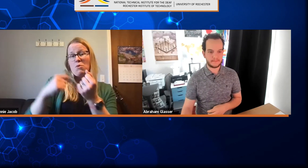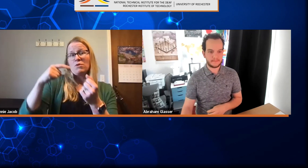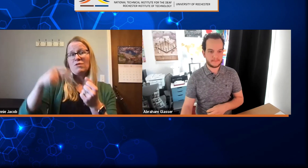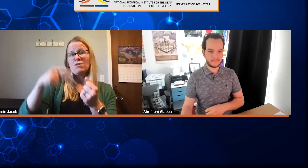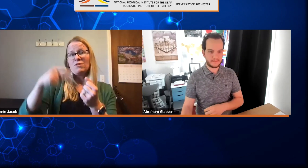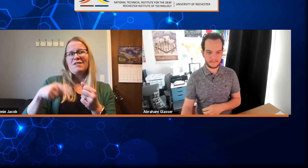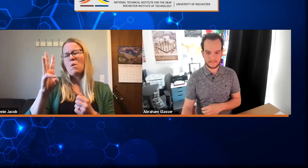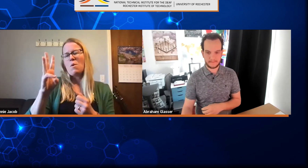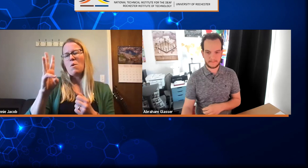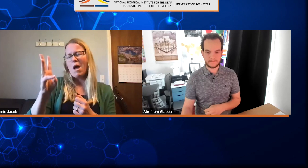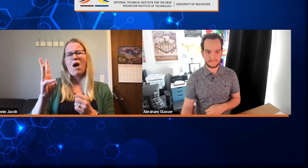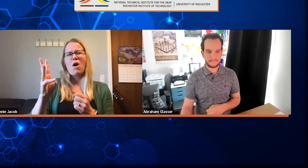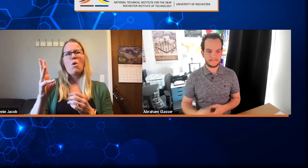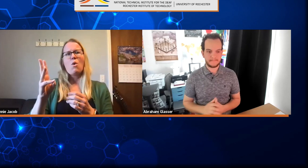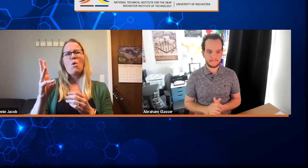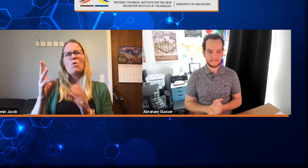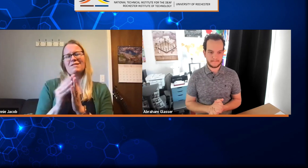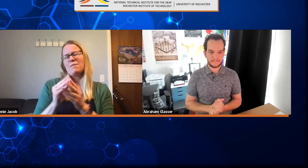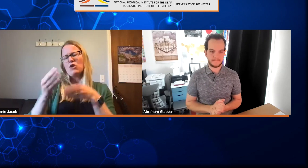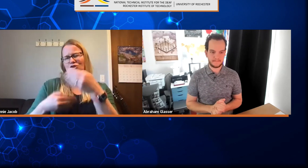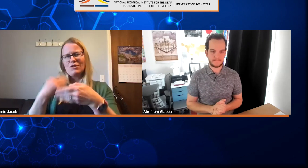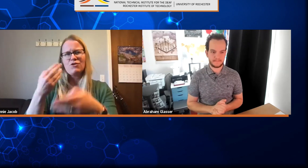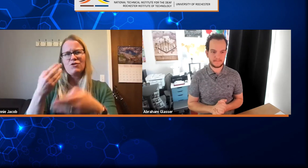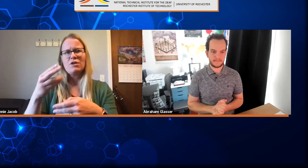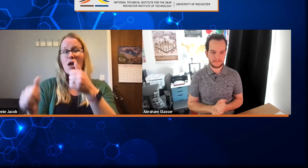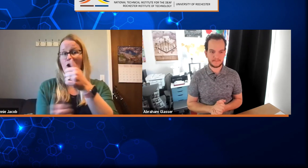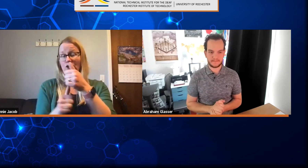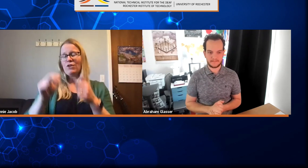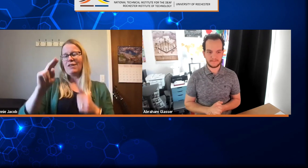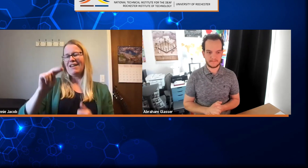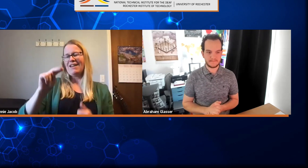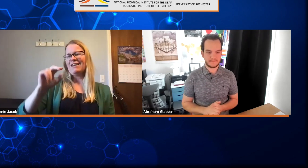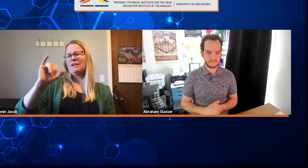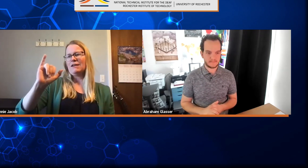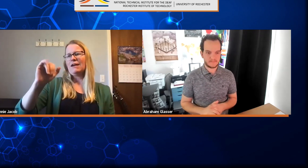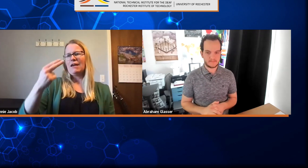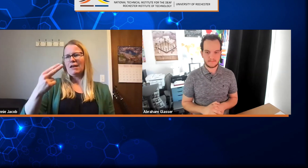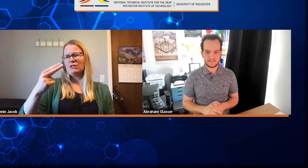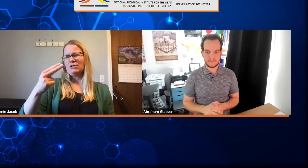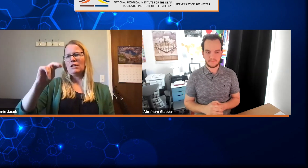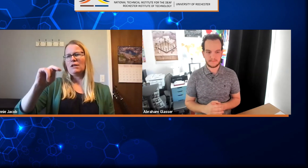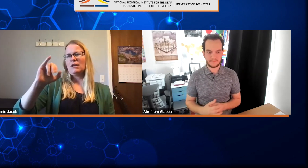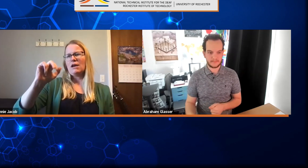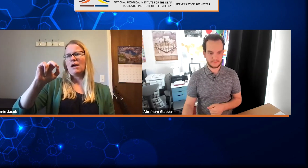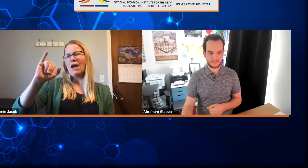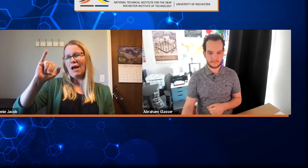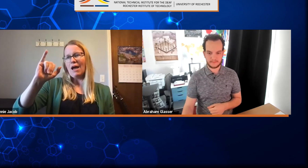this "World of Wonder in Science Seminar" under the NIH/NIGMS goal